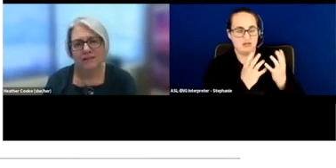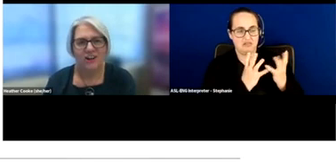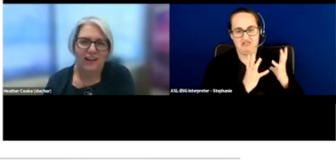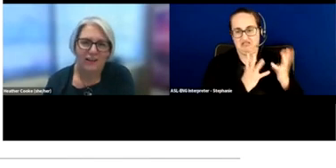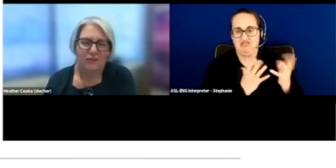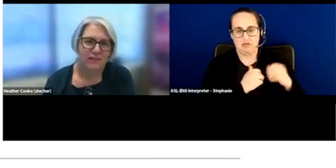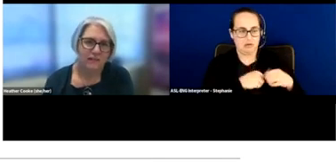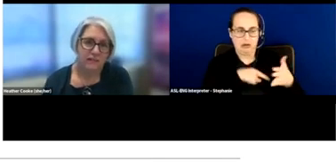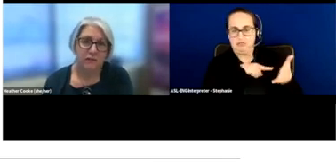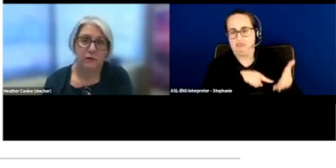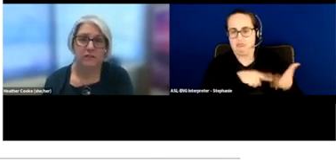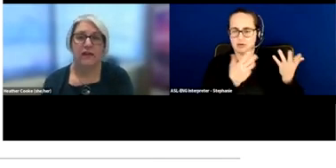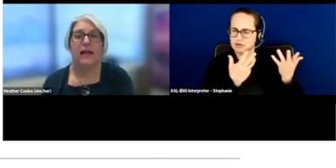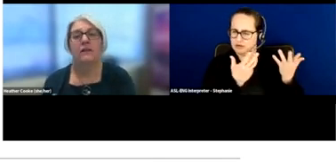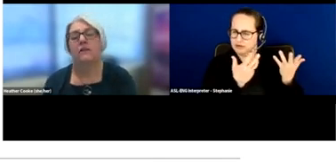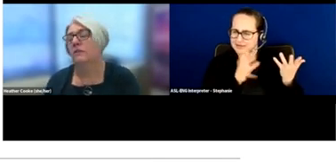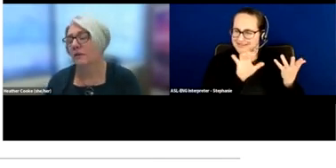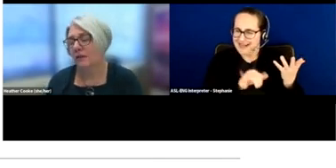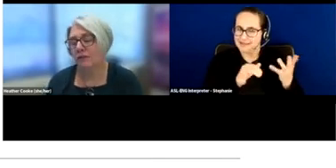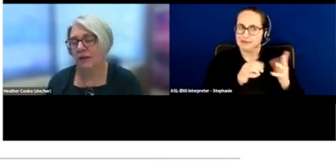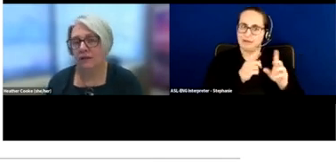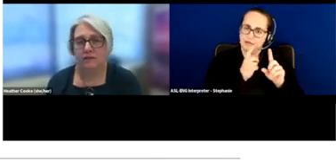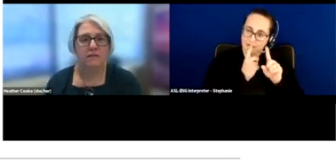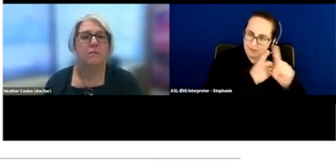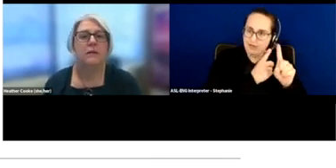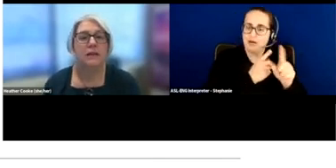But the challenge with this discourse and attributing traits